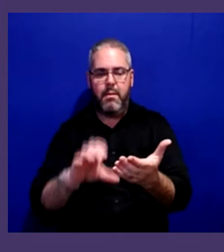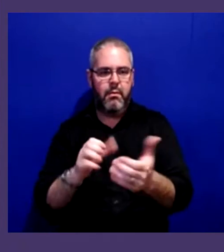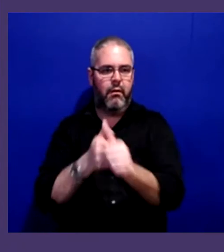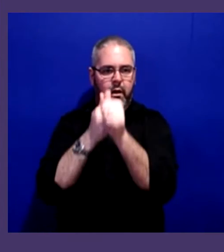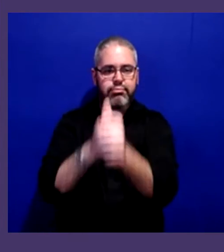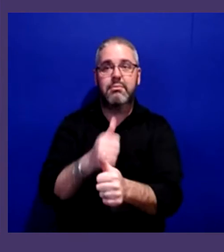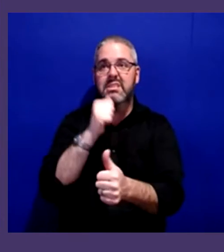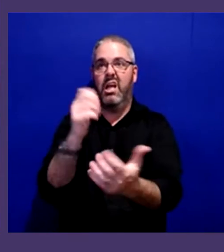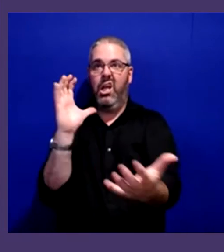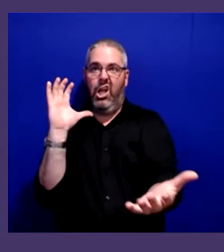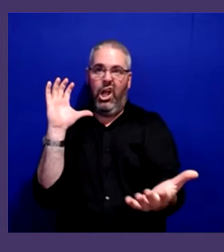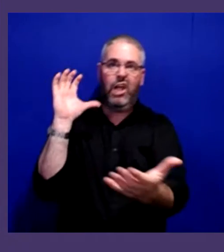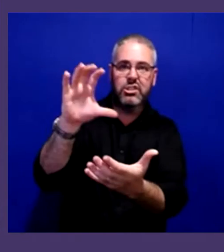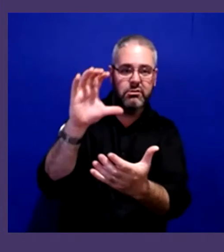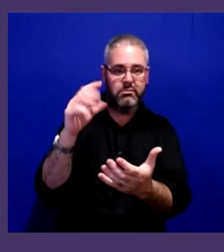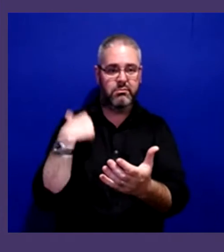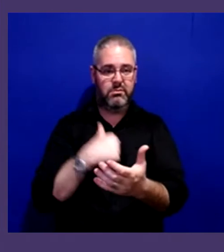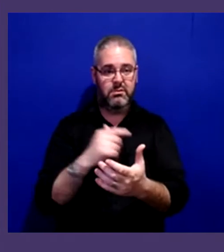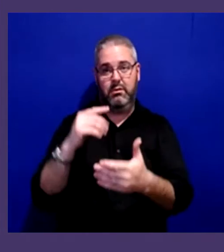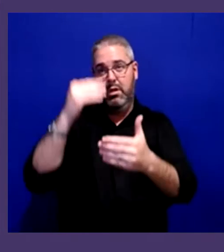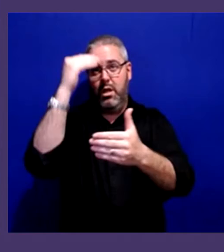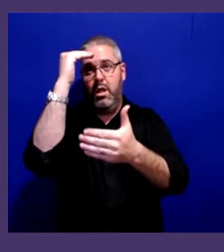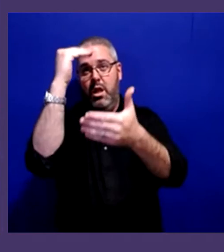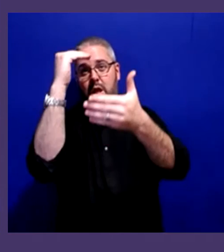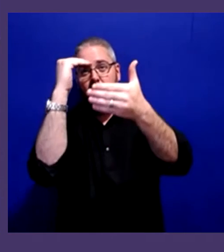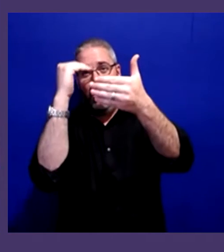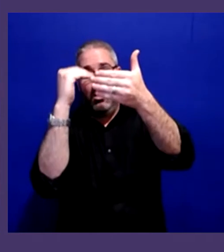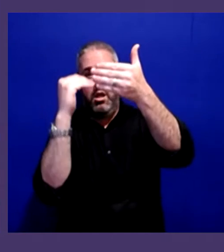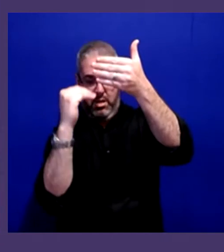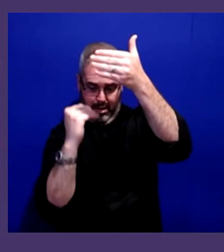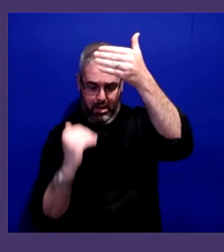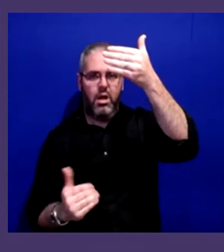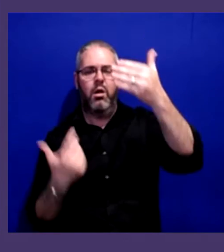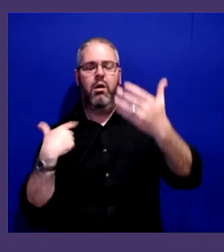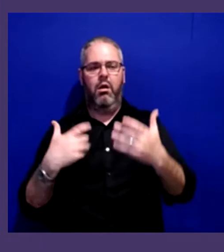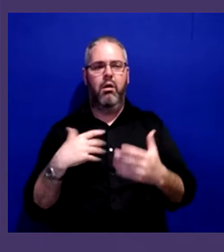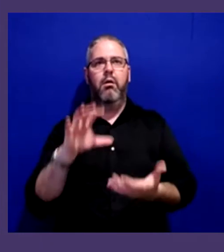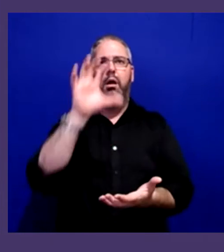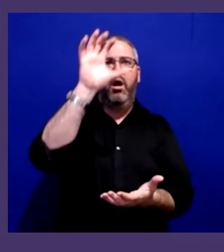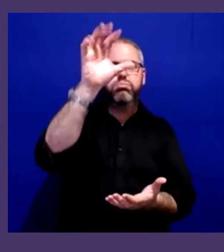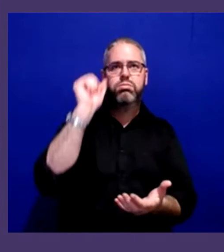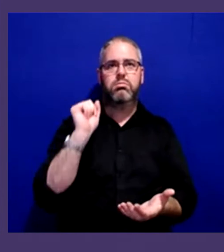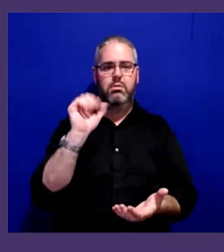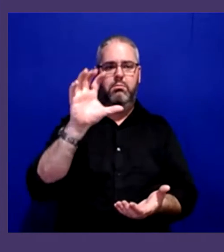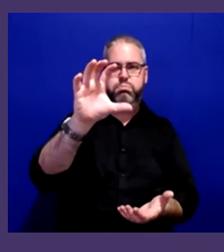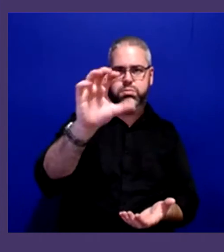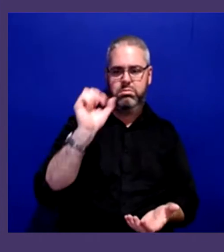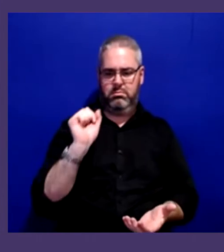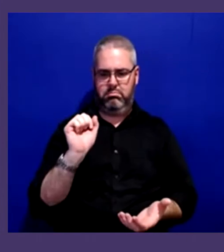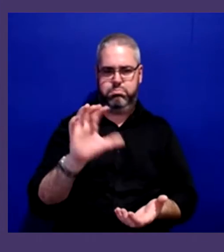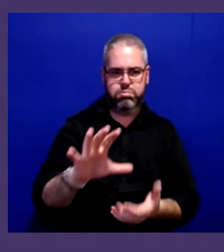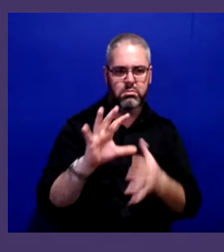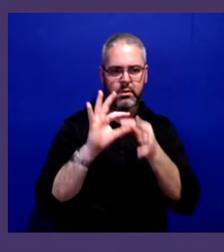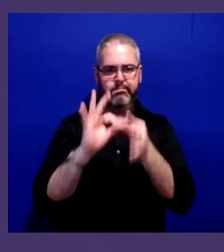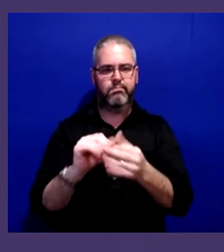a 60-step form all in one long form. Just breaking that out into related steps is super helpful